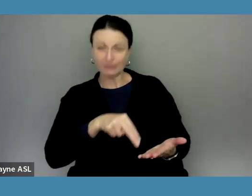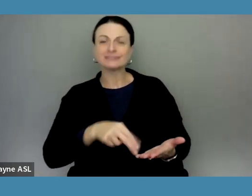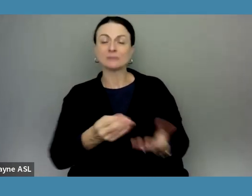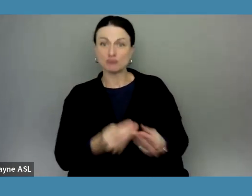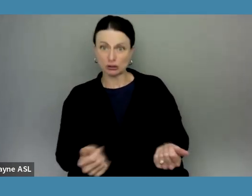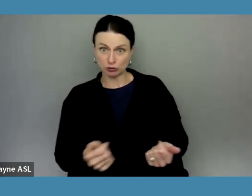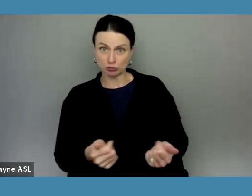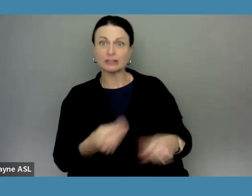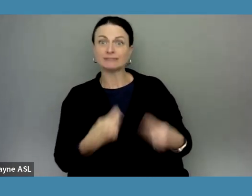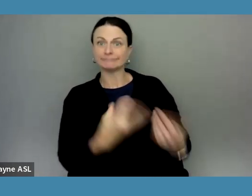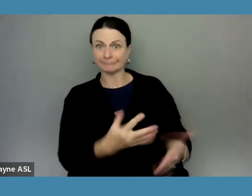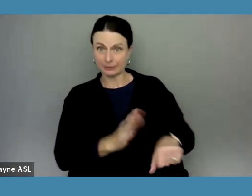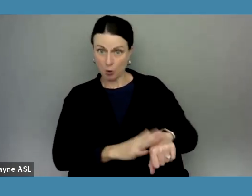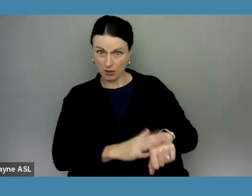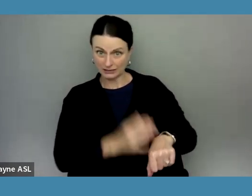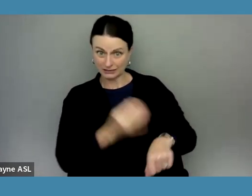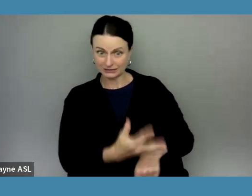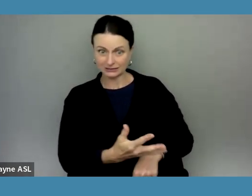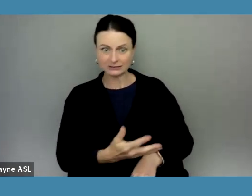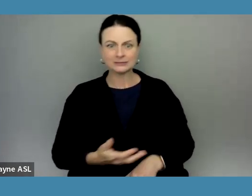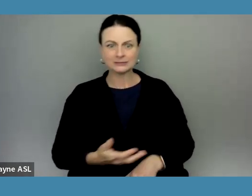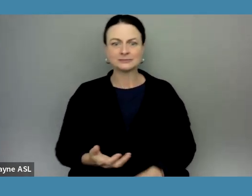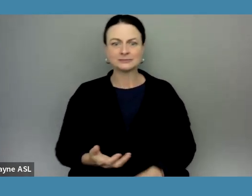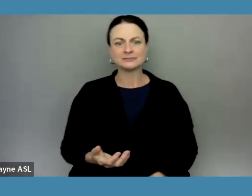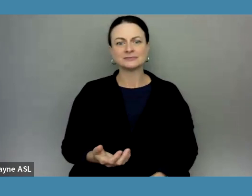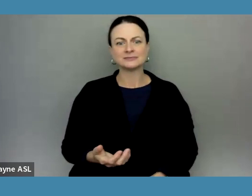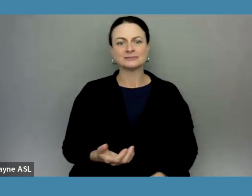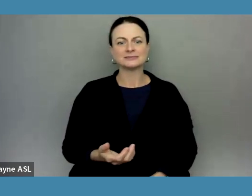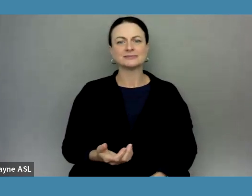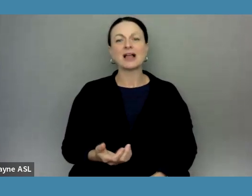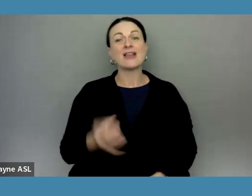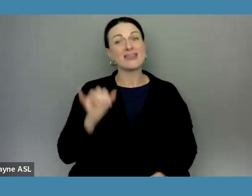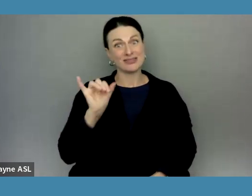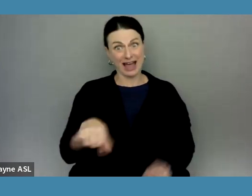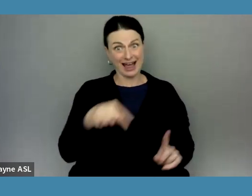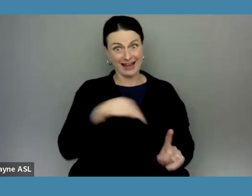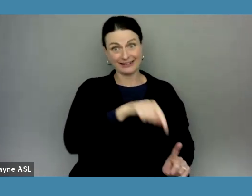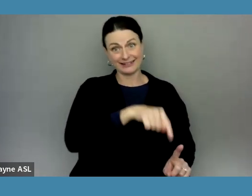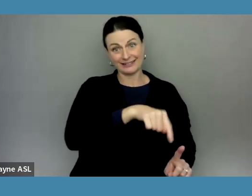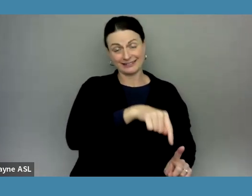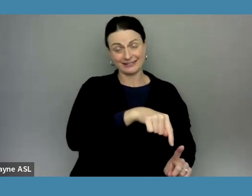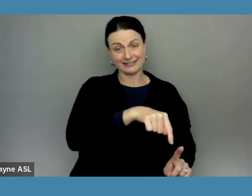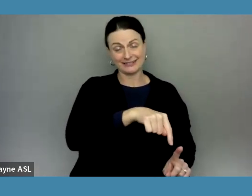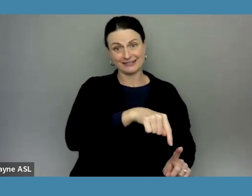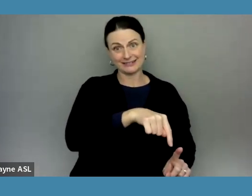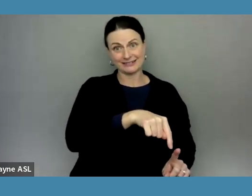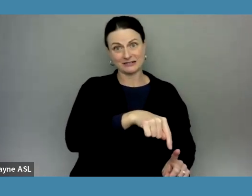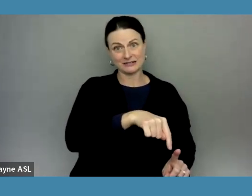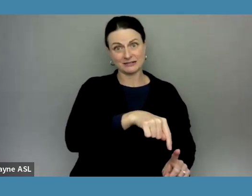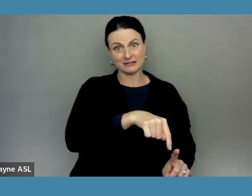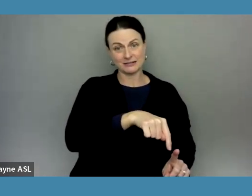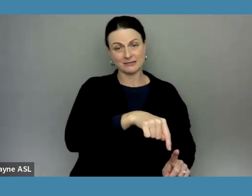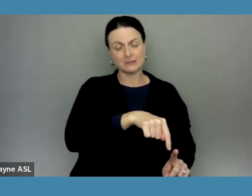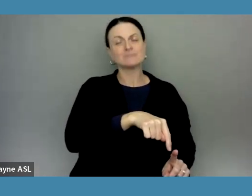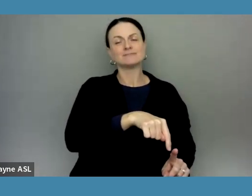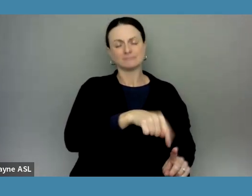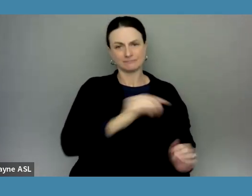that notice to you, that is when you have, that is when you can request a fair hearing